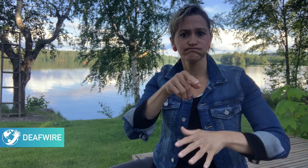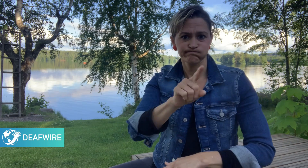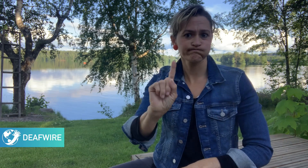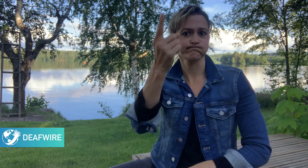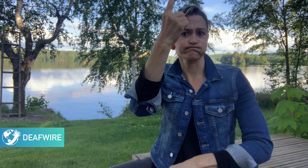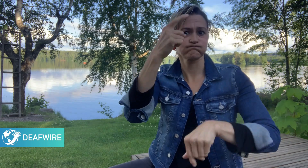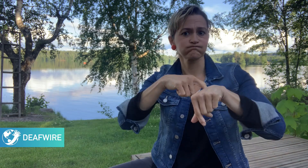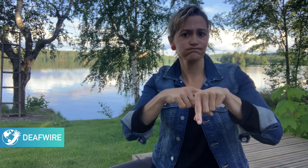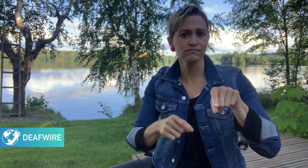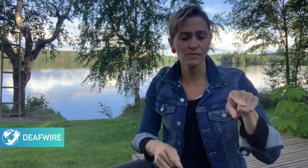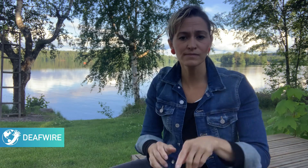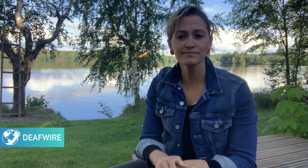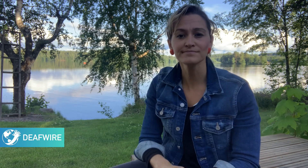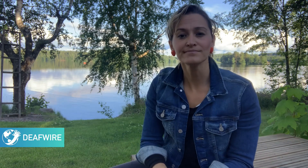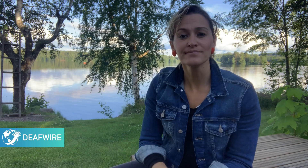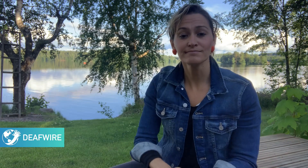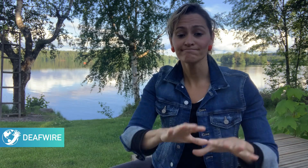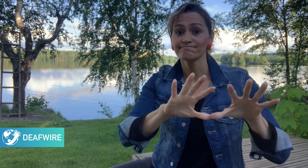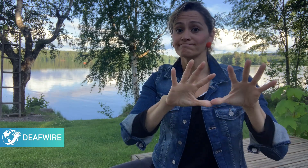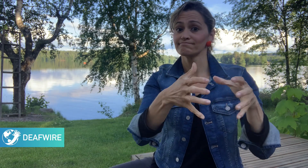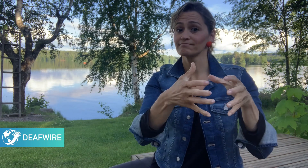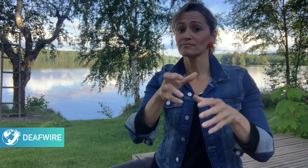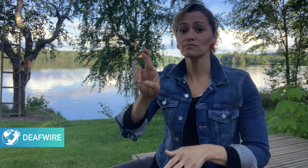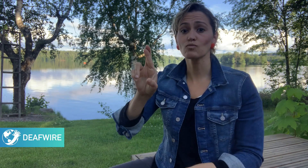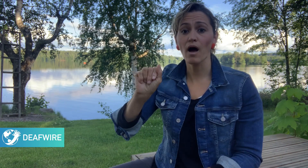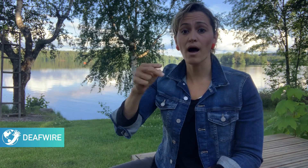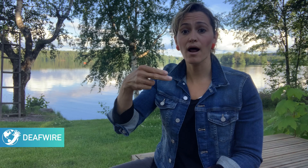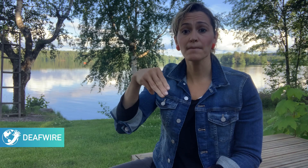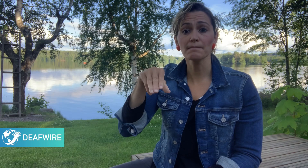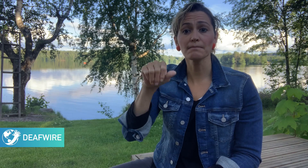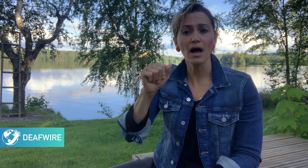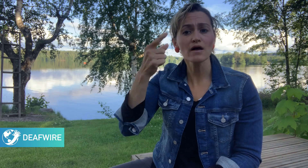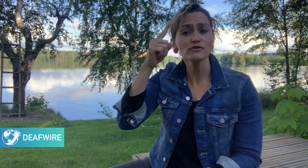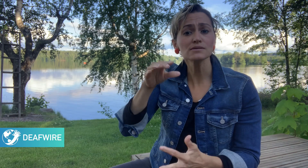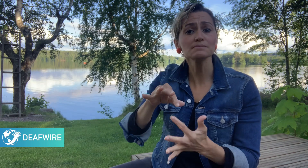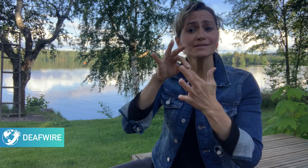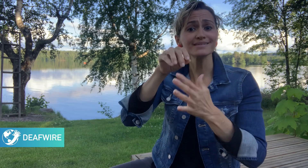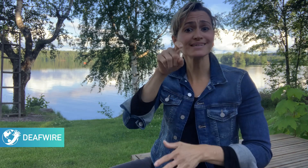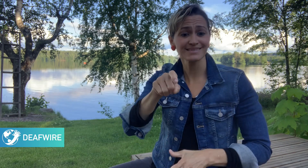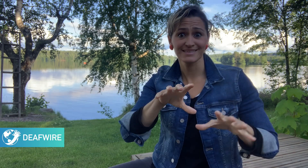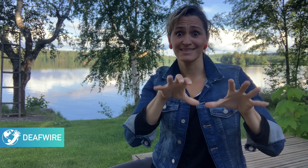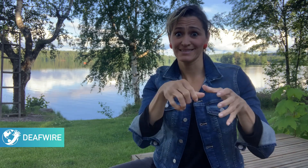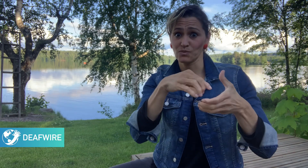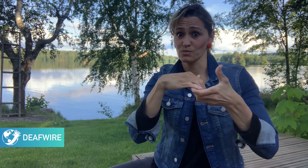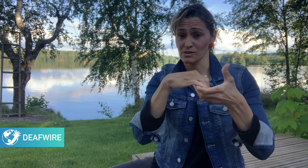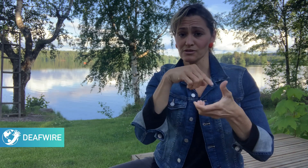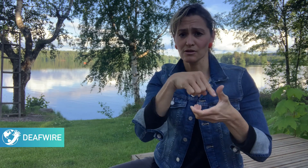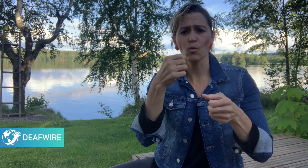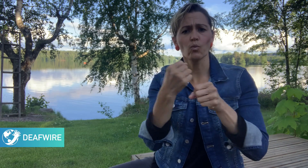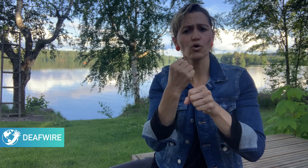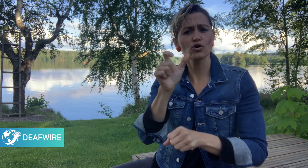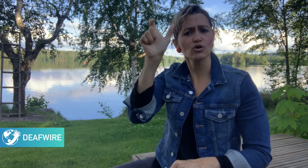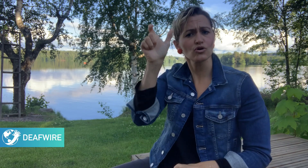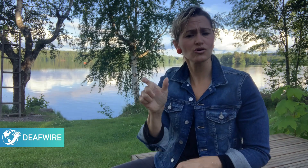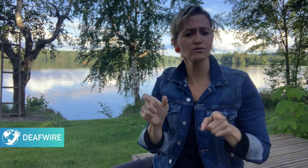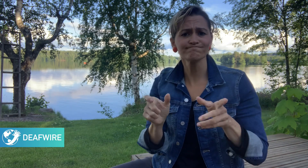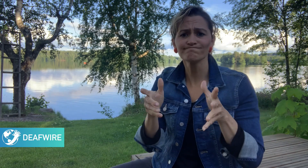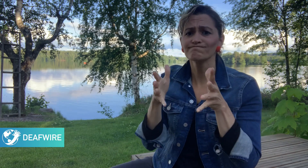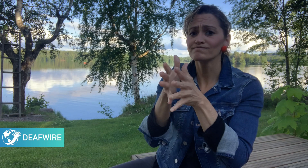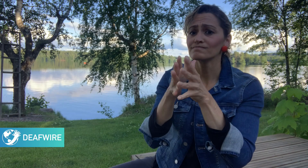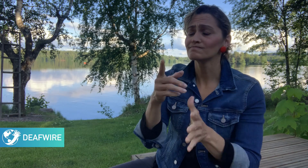Needs worker explained that Deaf children are among